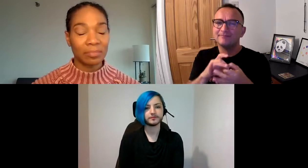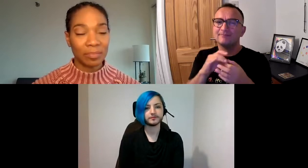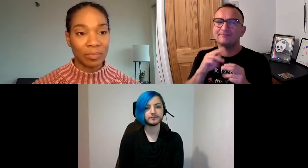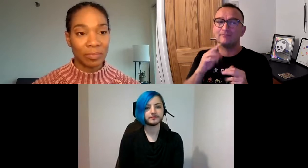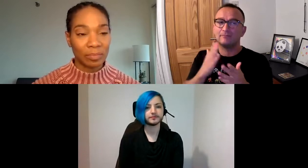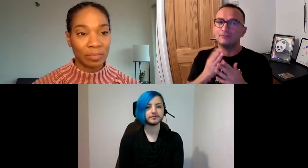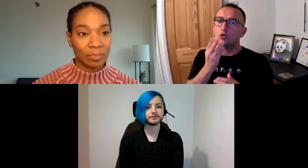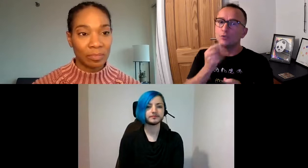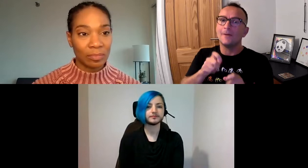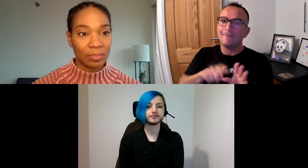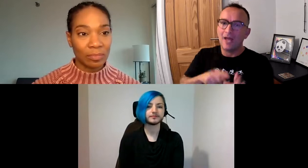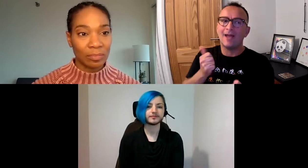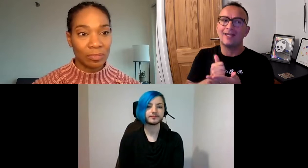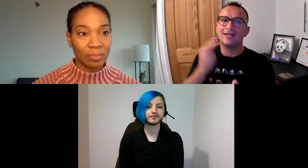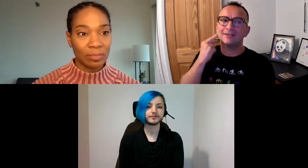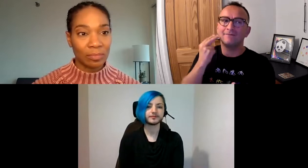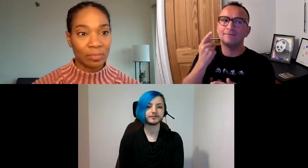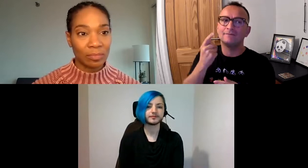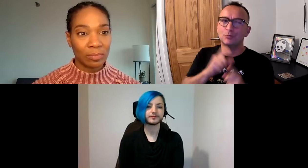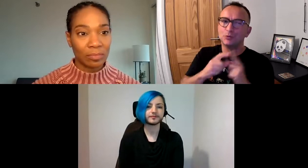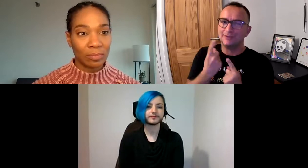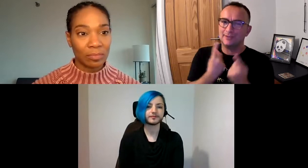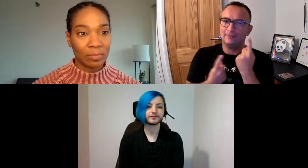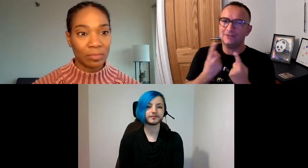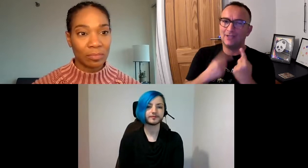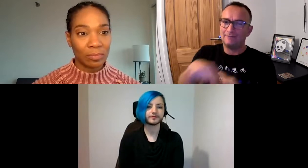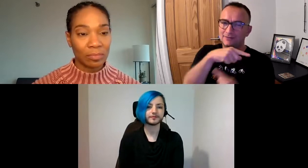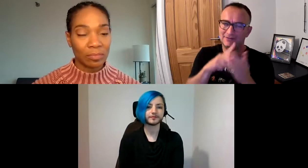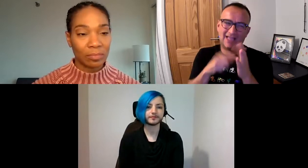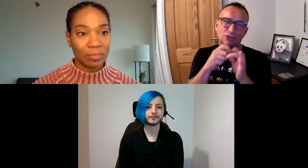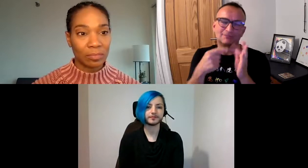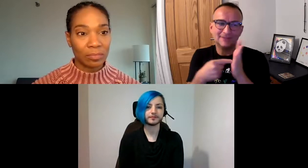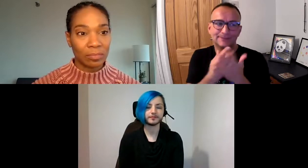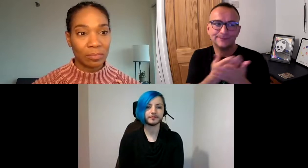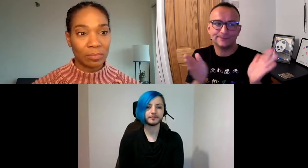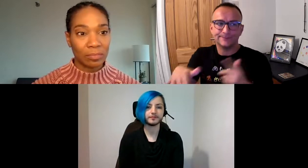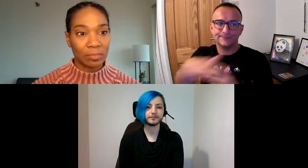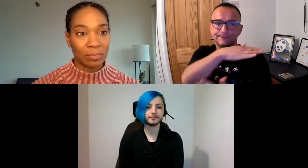communities. Signs for fabulous or signs which were exaggerated